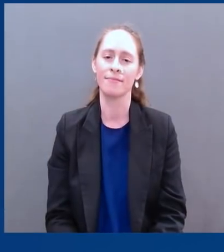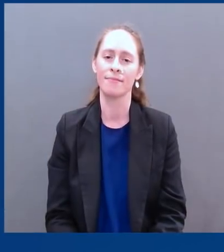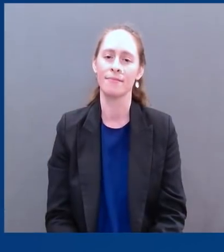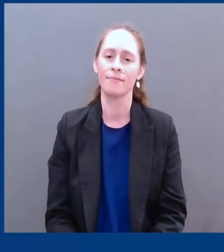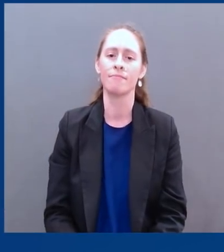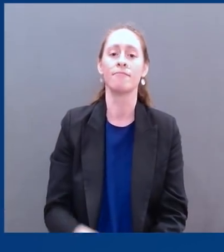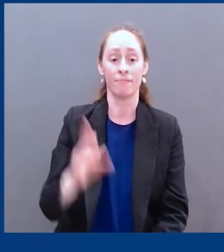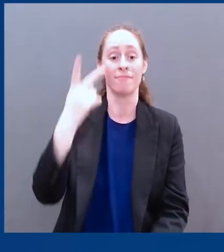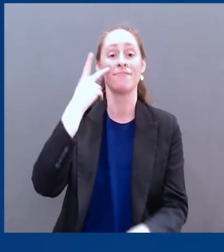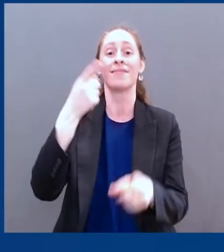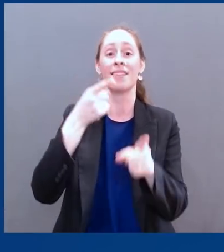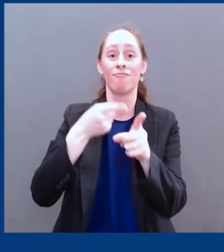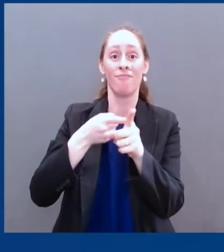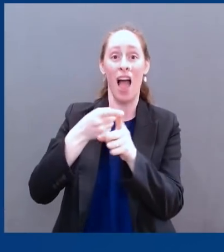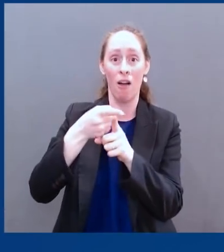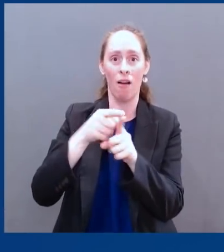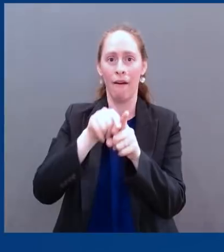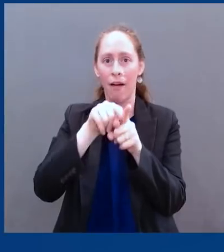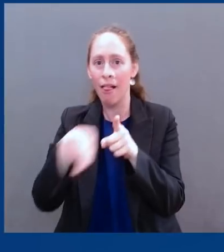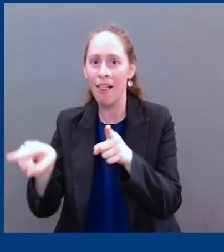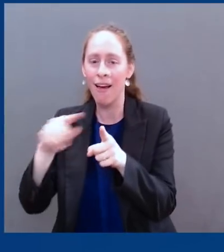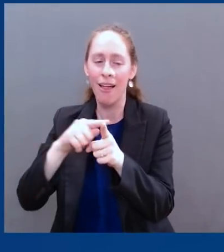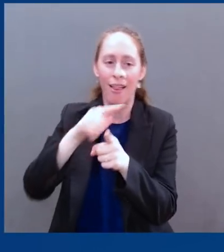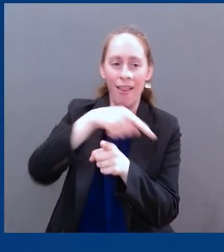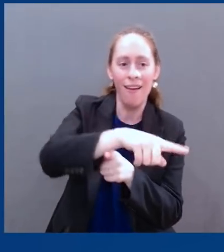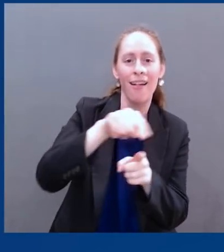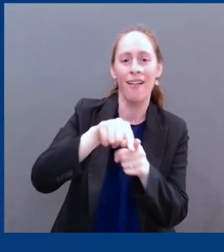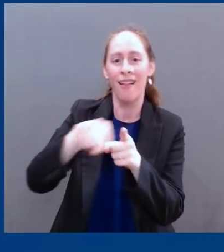But note that the babted- -- the bebtelovimab